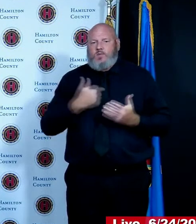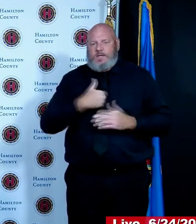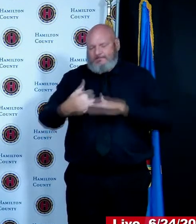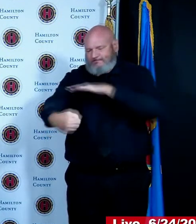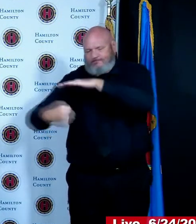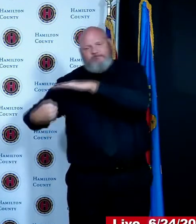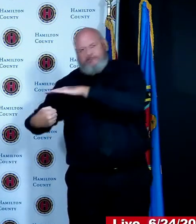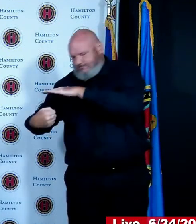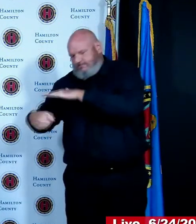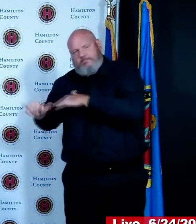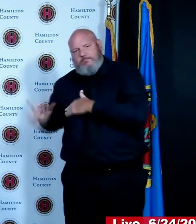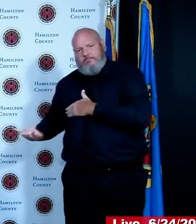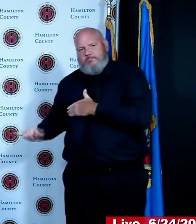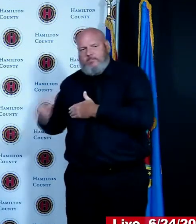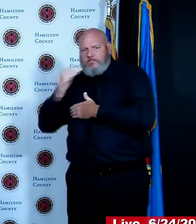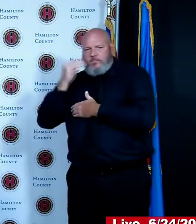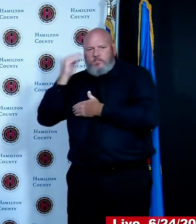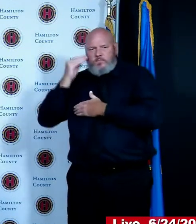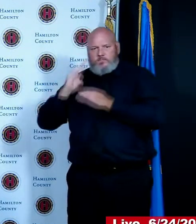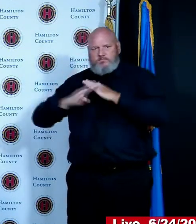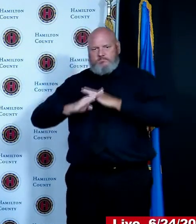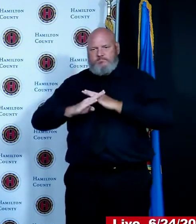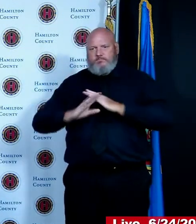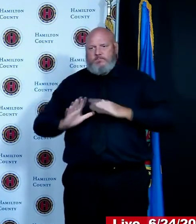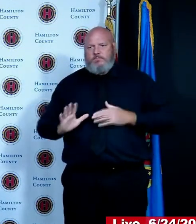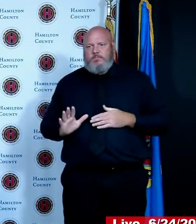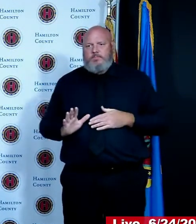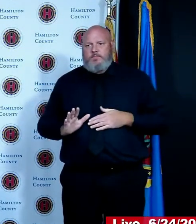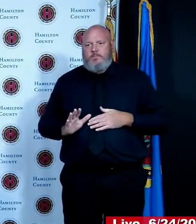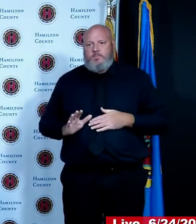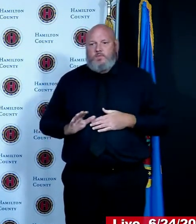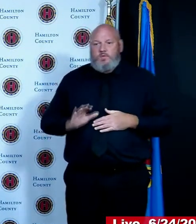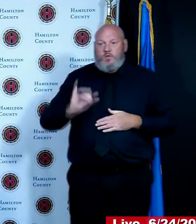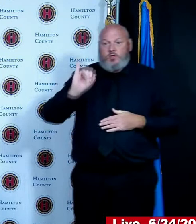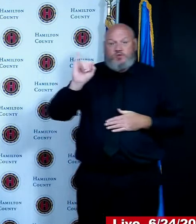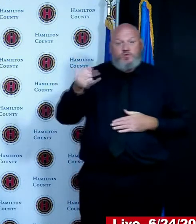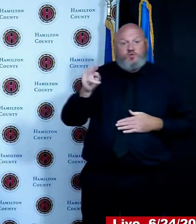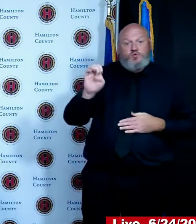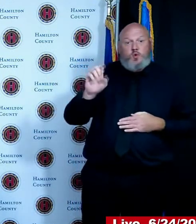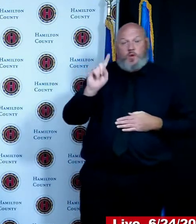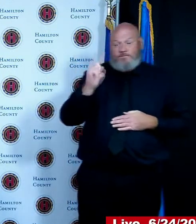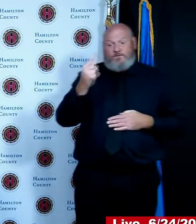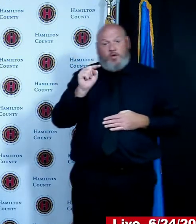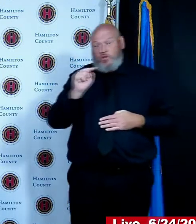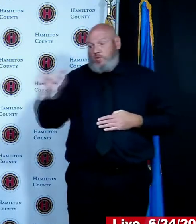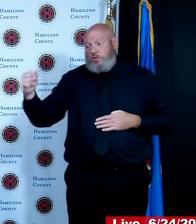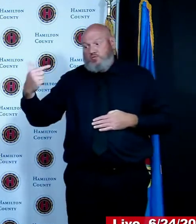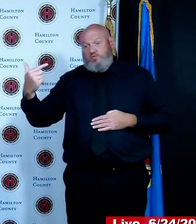really see below 60 is where the majority of those tests are occurring